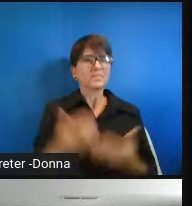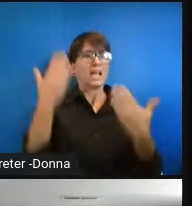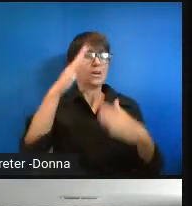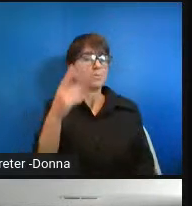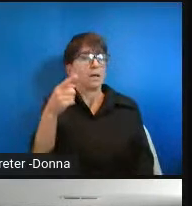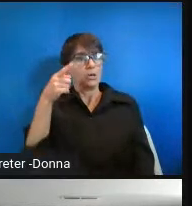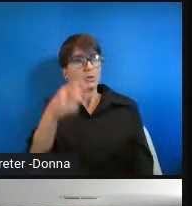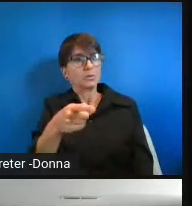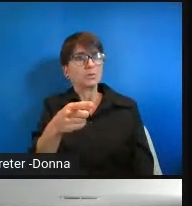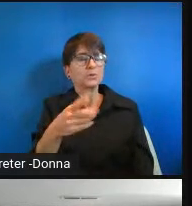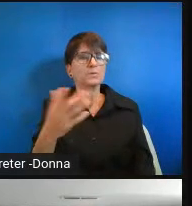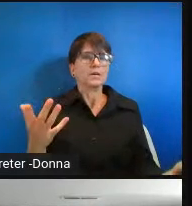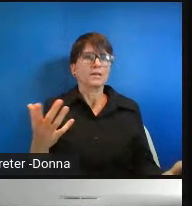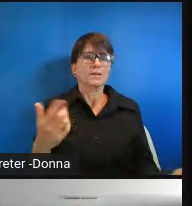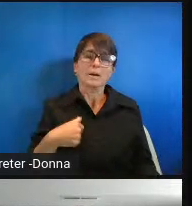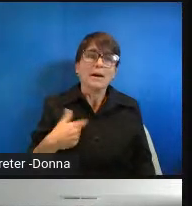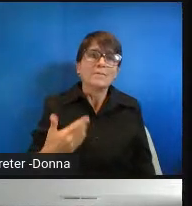experience but I will first start with a personal story .